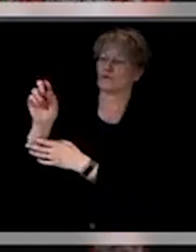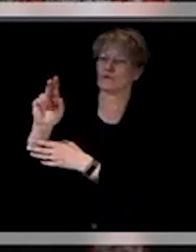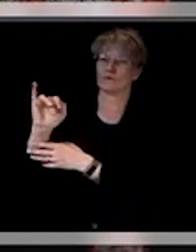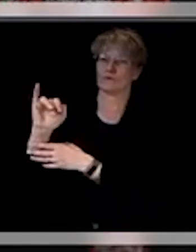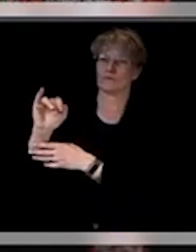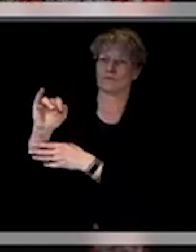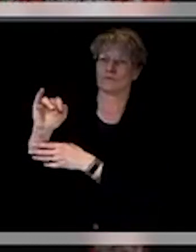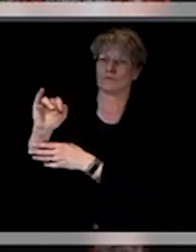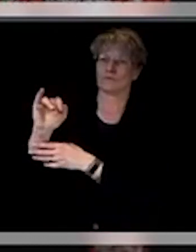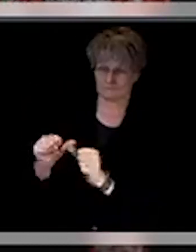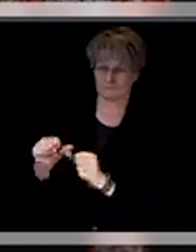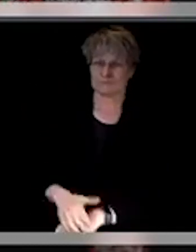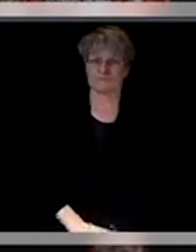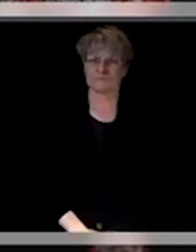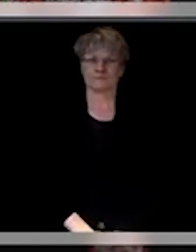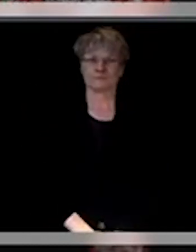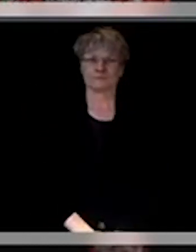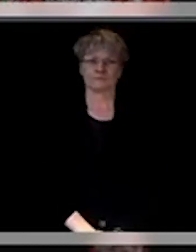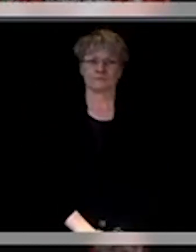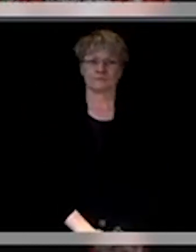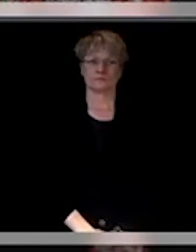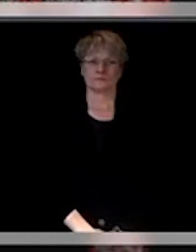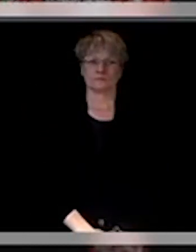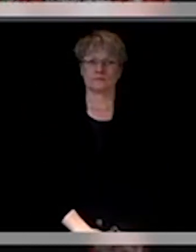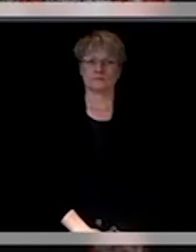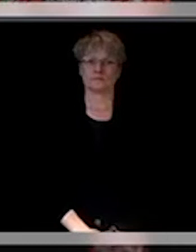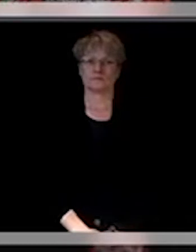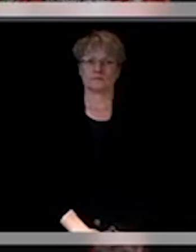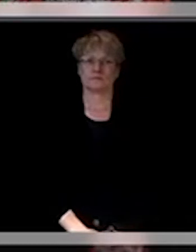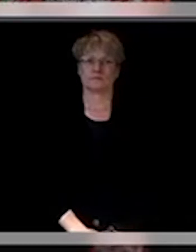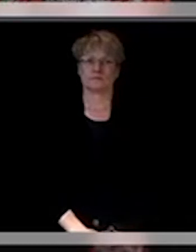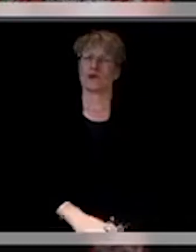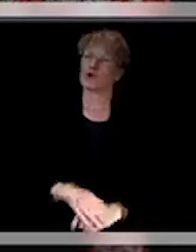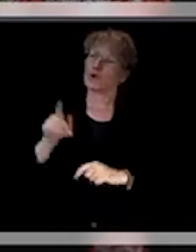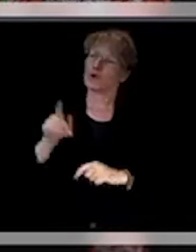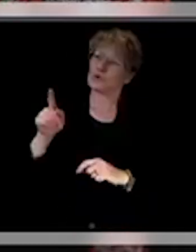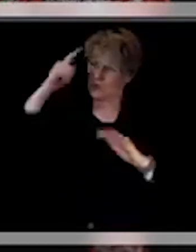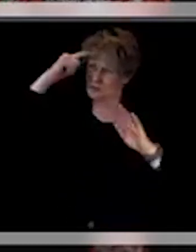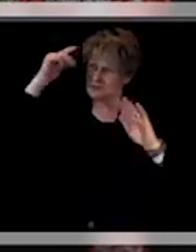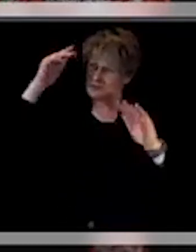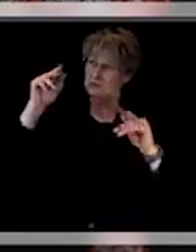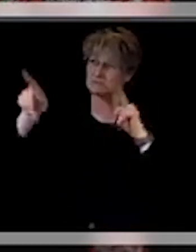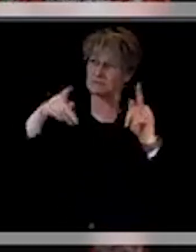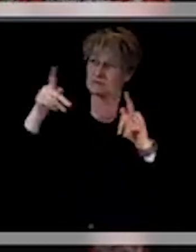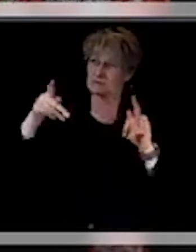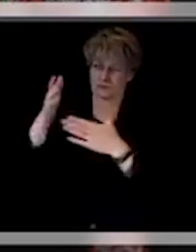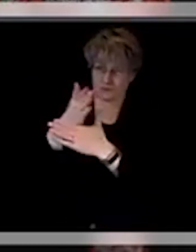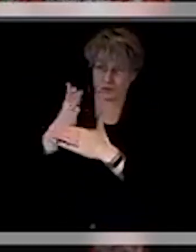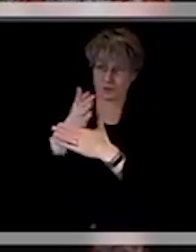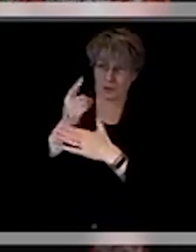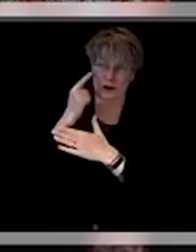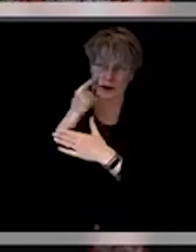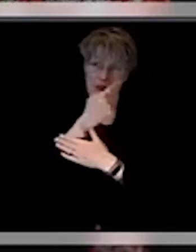Well, the question I had was, are people expected to share those eye goggles? That's what I've heard, that some employees are washing them up.